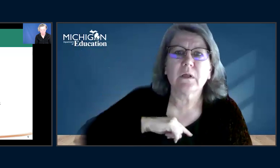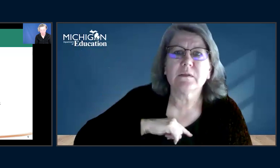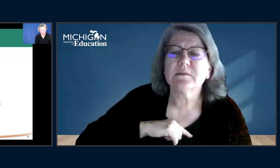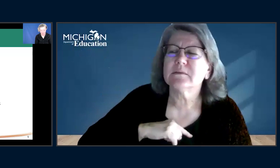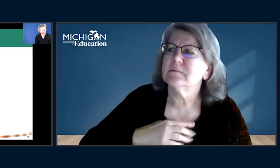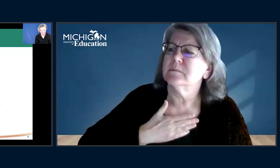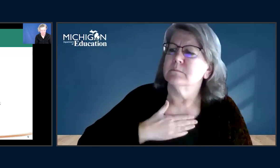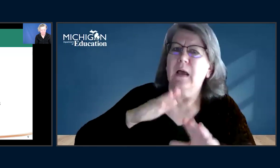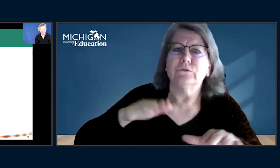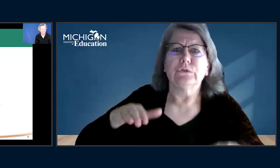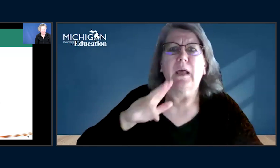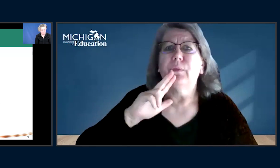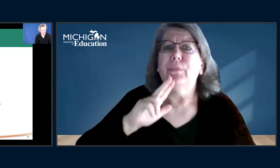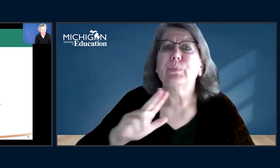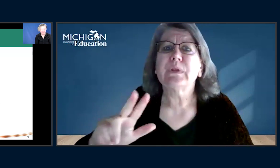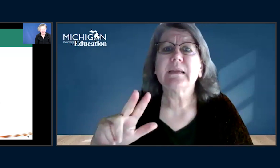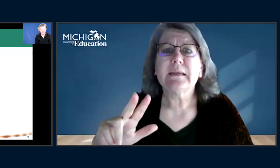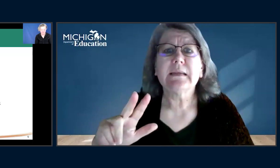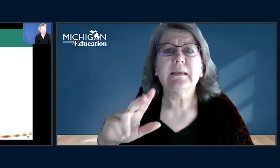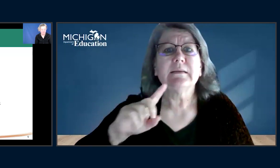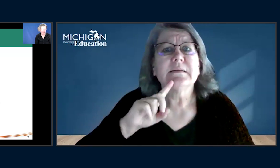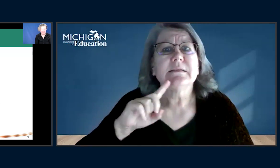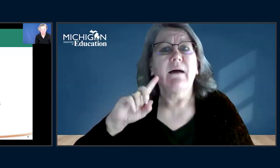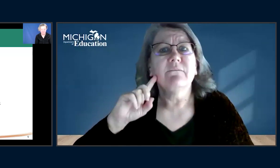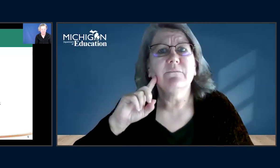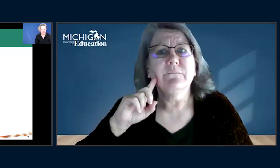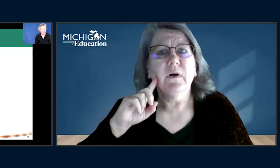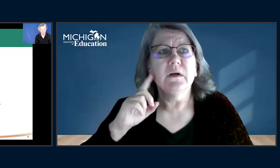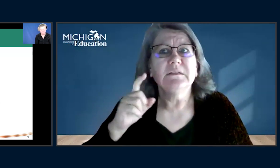it's a parent who would call us. And say, "My child is the age